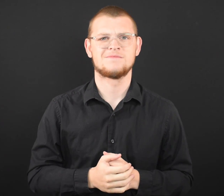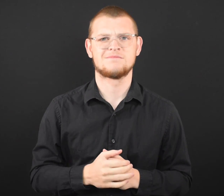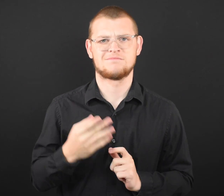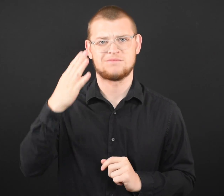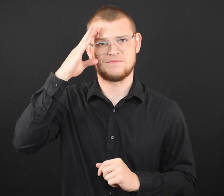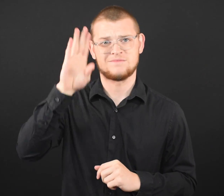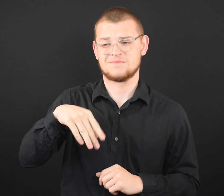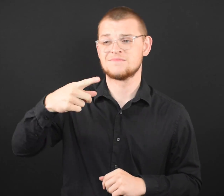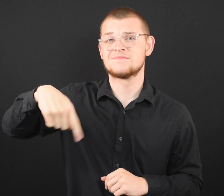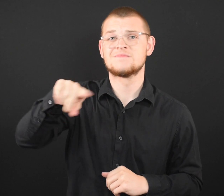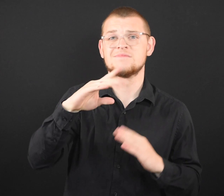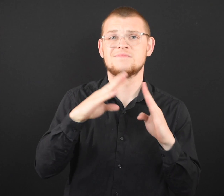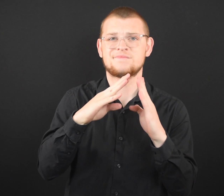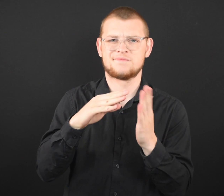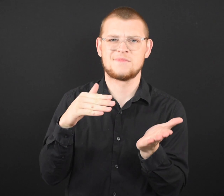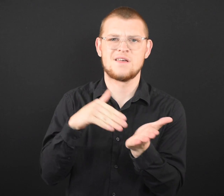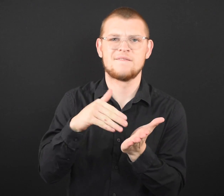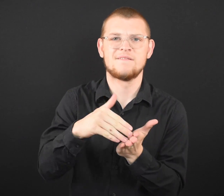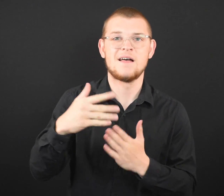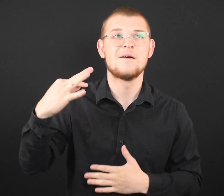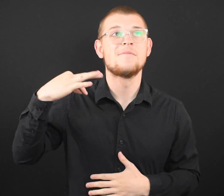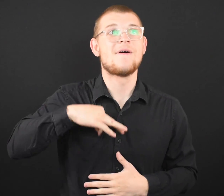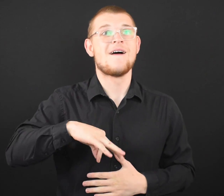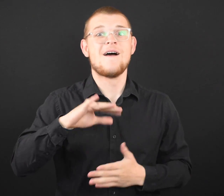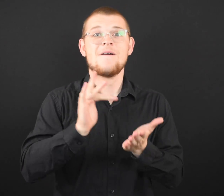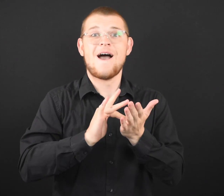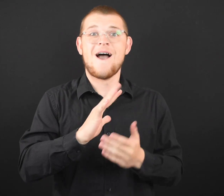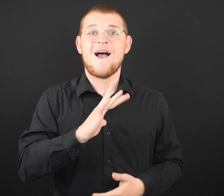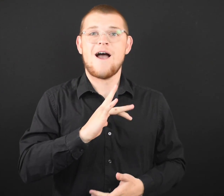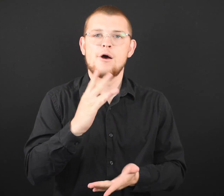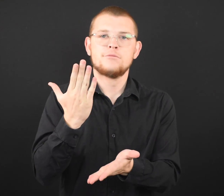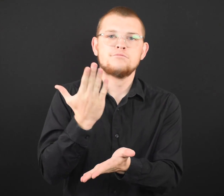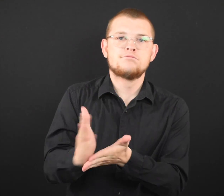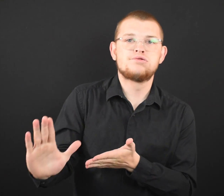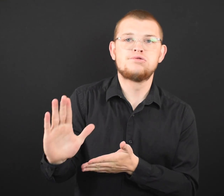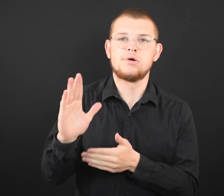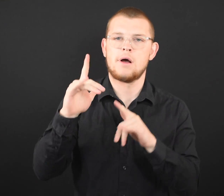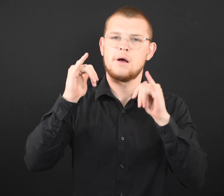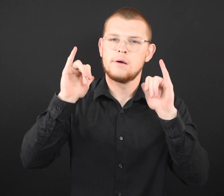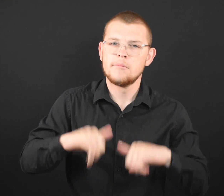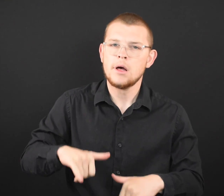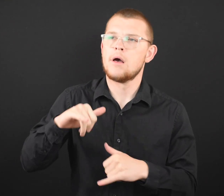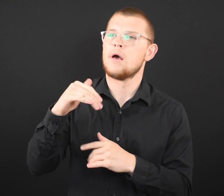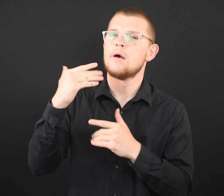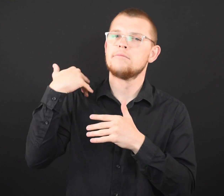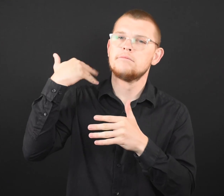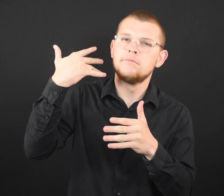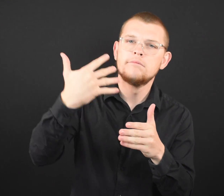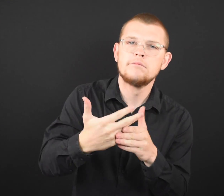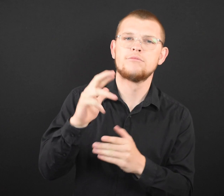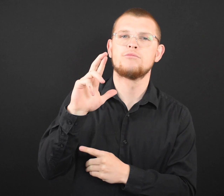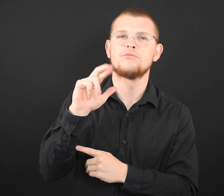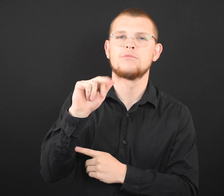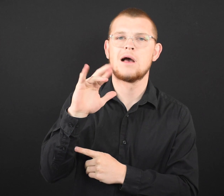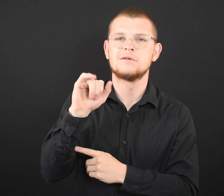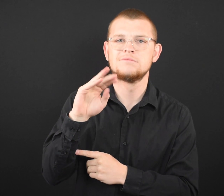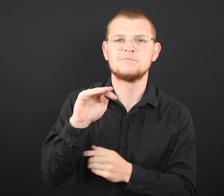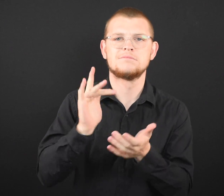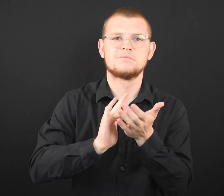but experience ongoing and historical racism, medical trauma, and abuse. Because people of